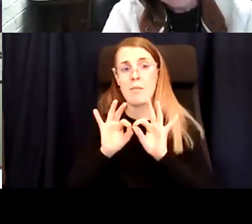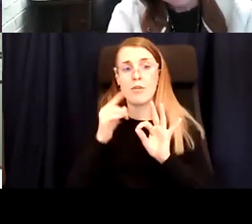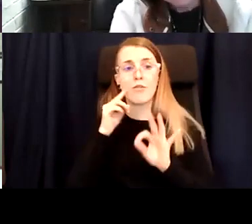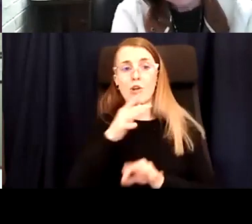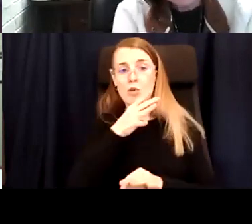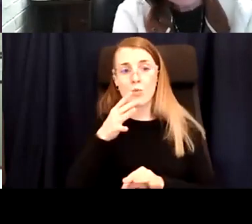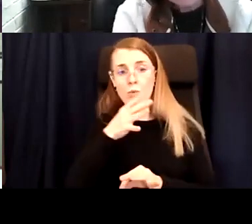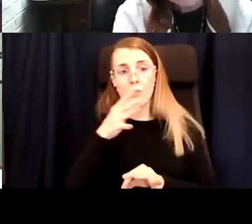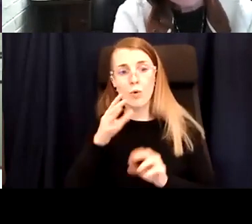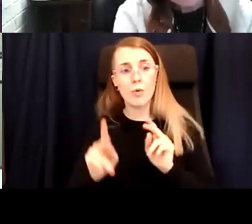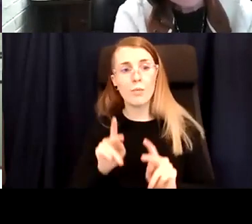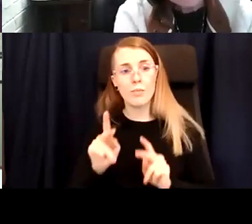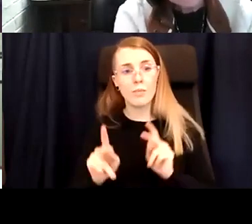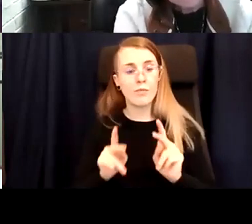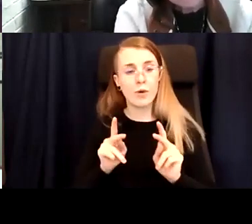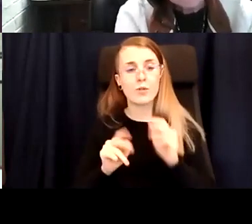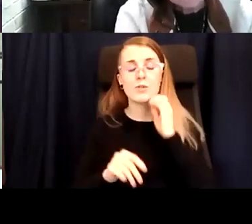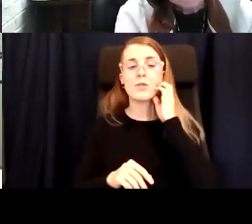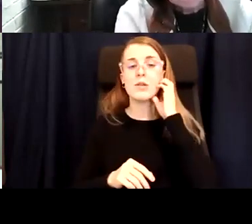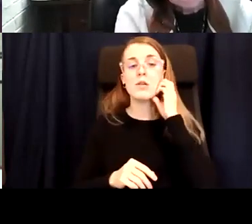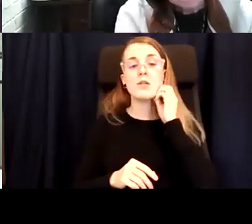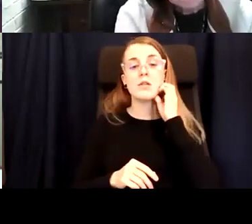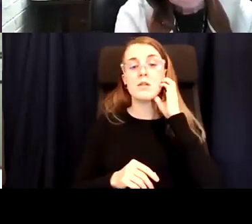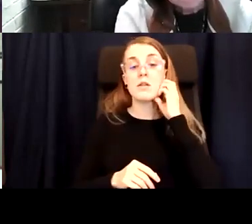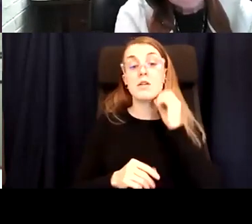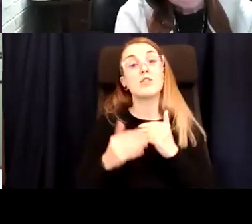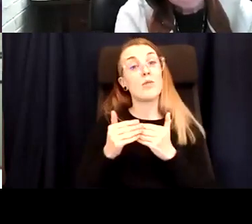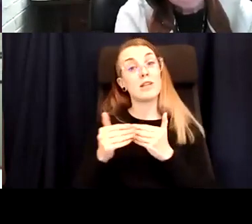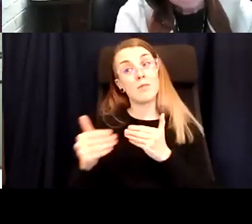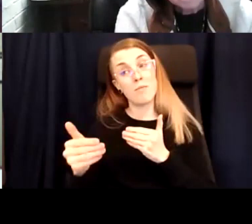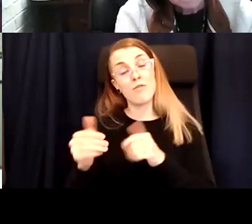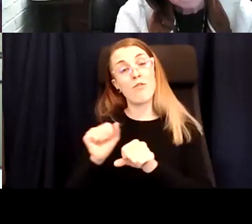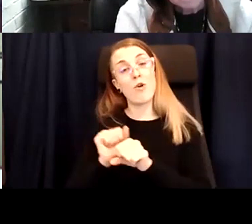And so as we kind of move forward, we are seeing just additional